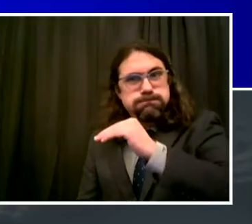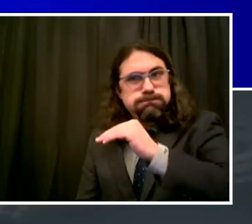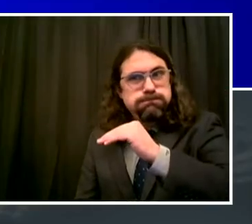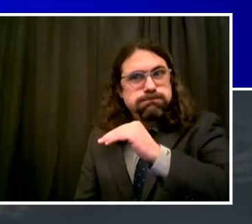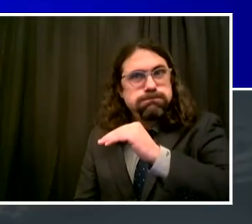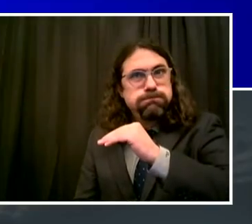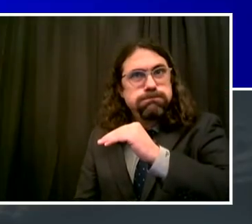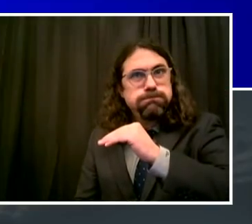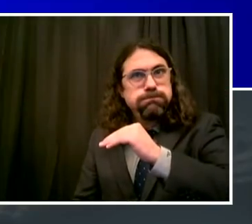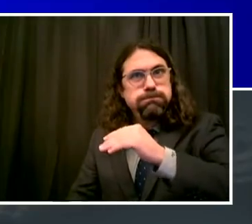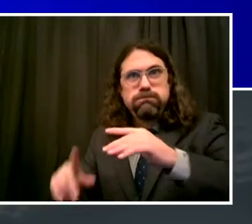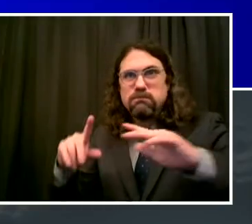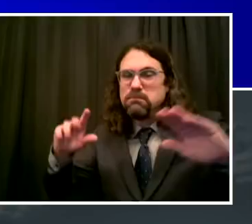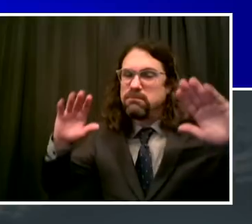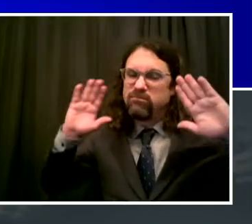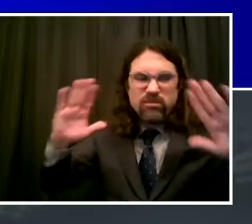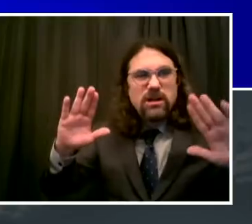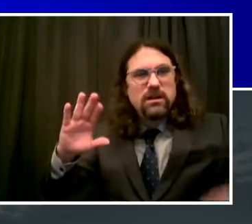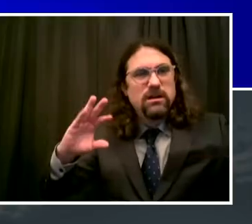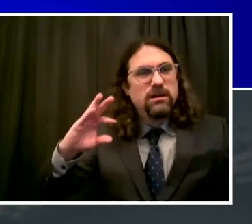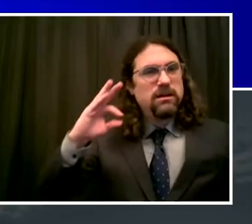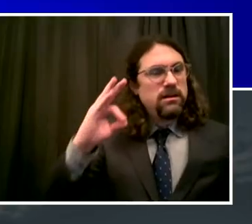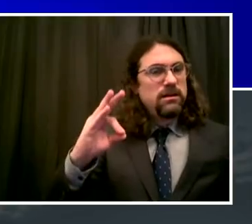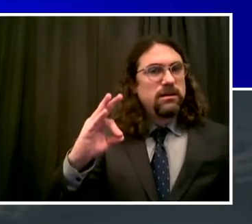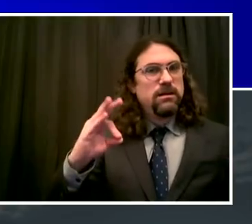THAT'S GREAT TO